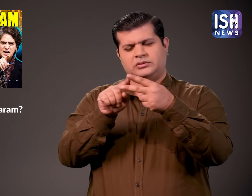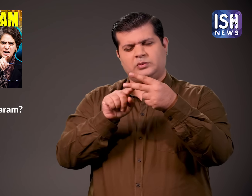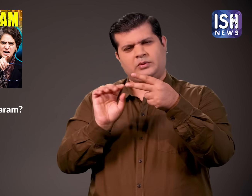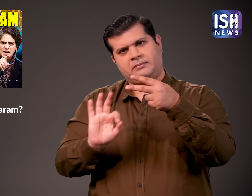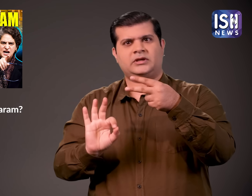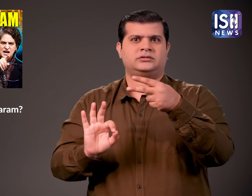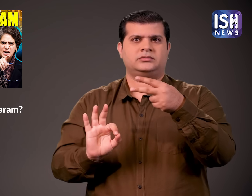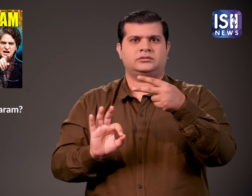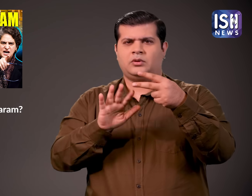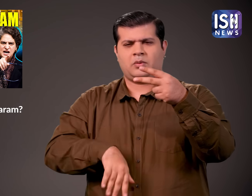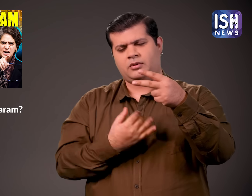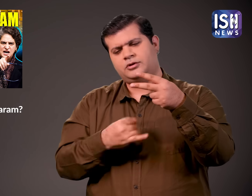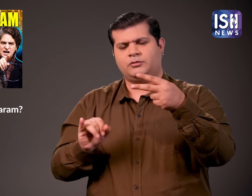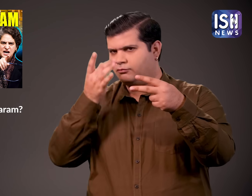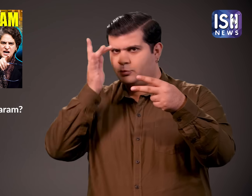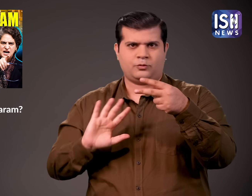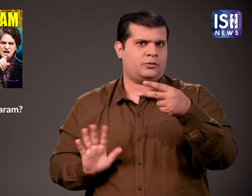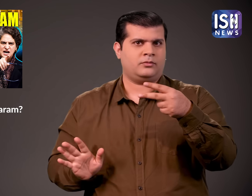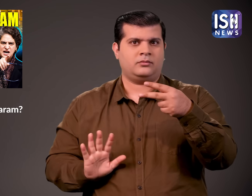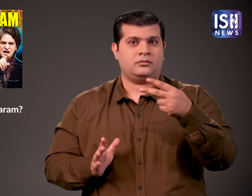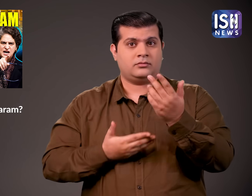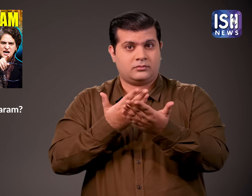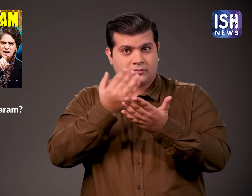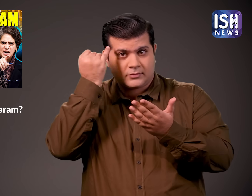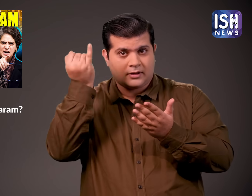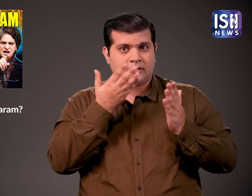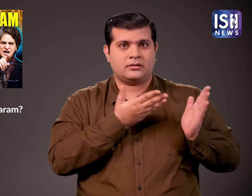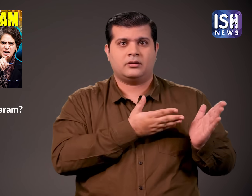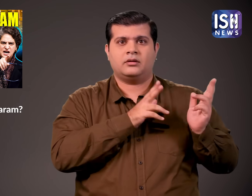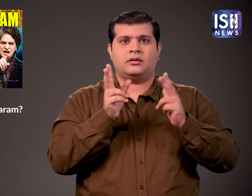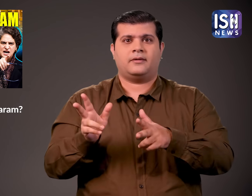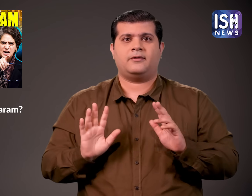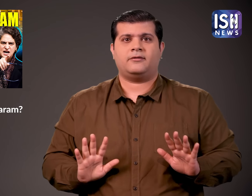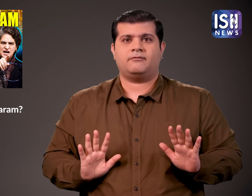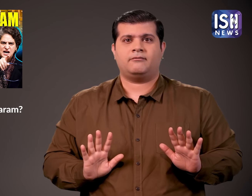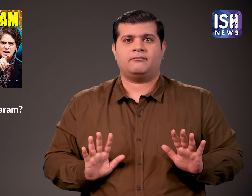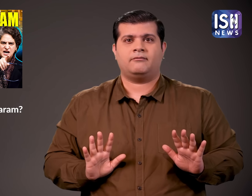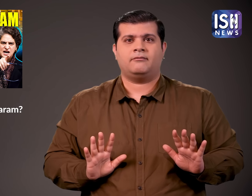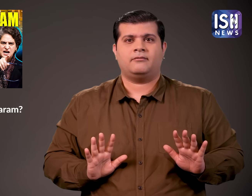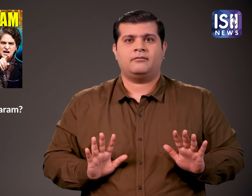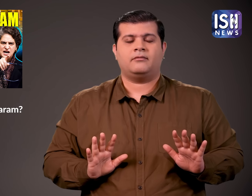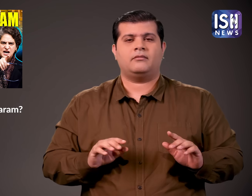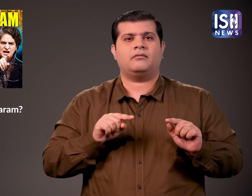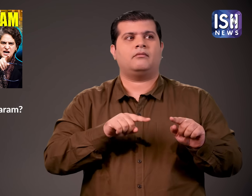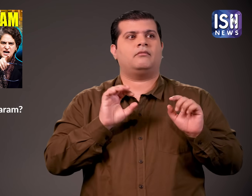the first two stanzas be used for national purposes and the remaining stanzas not be used.